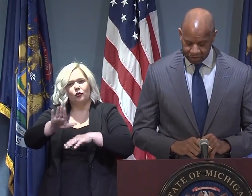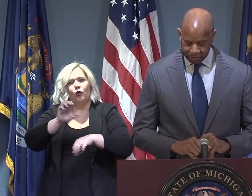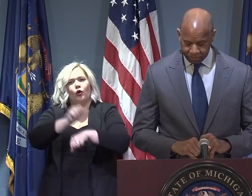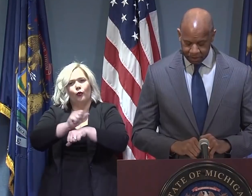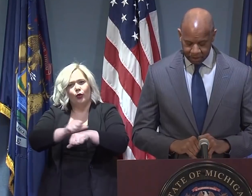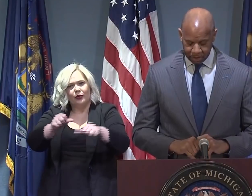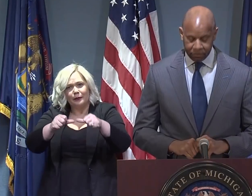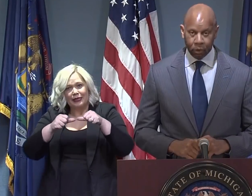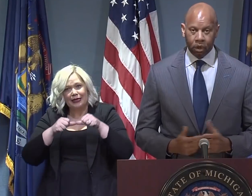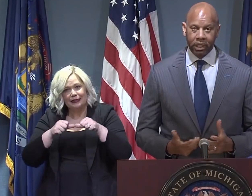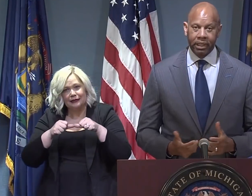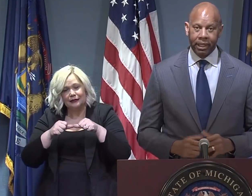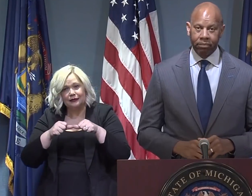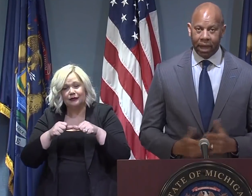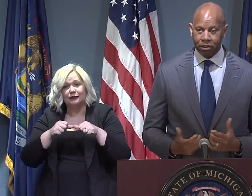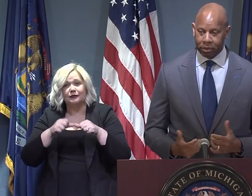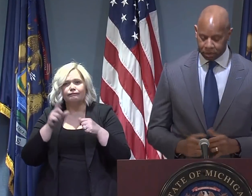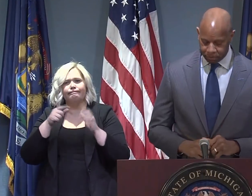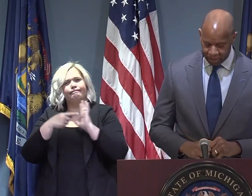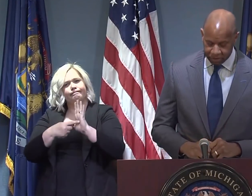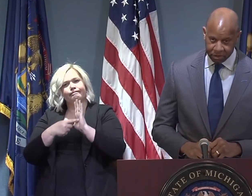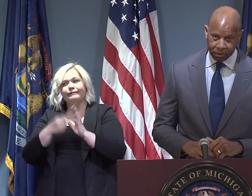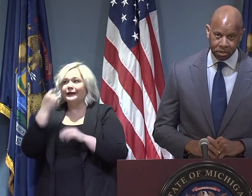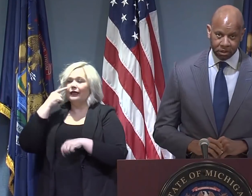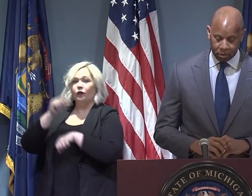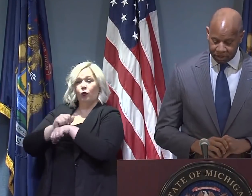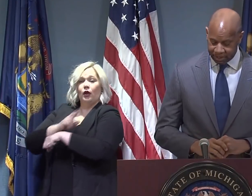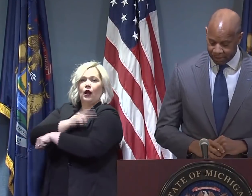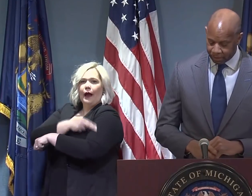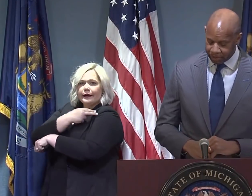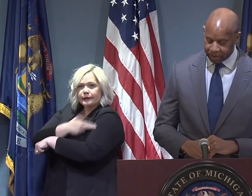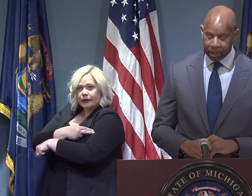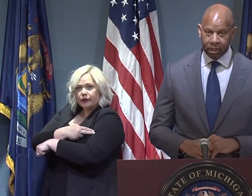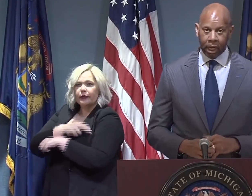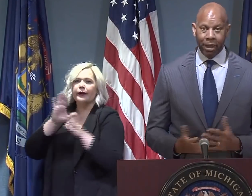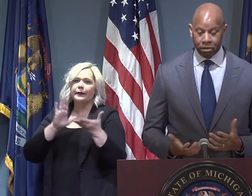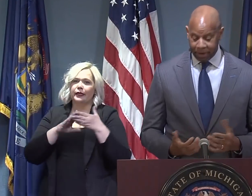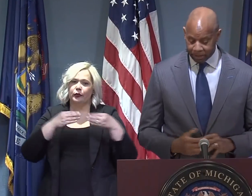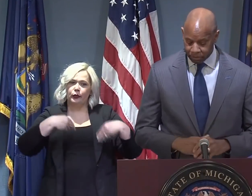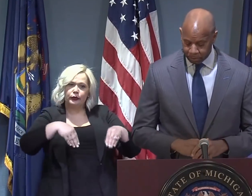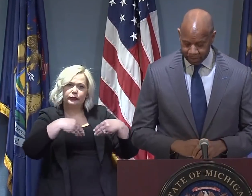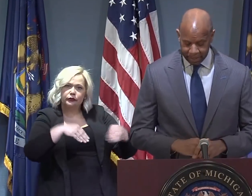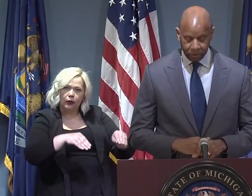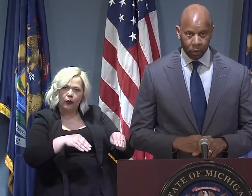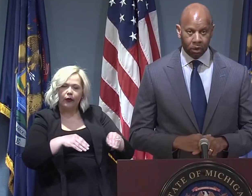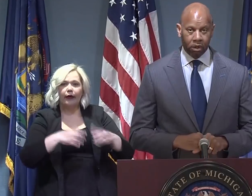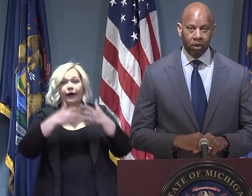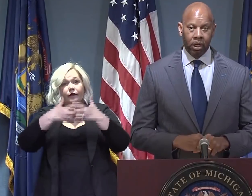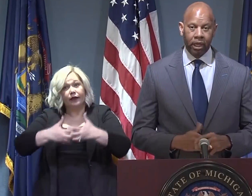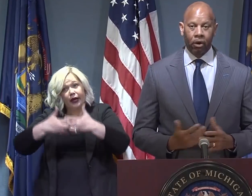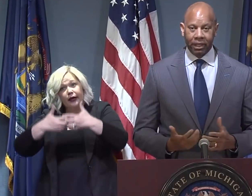WORK IS WORK PLACE TYPE. THE RISK OF DISEASE TRANSMISSION IS DIFFERENT IF YOU WORK IN